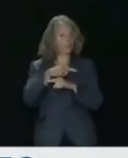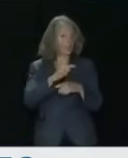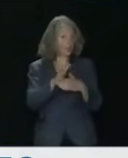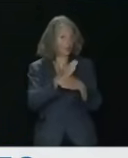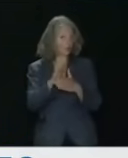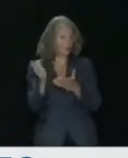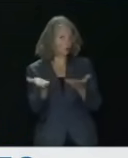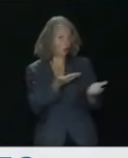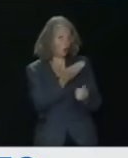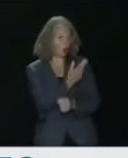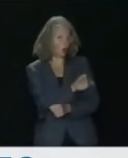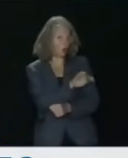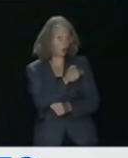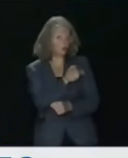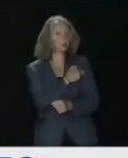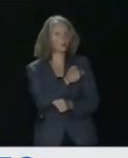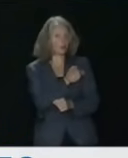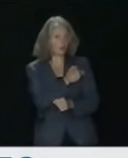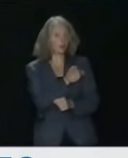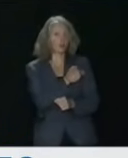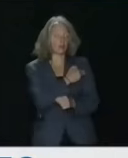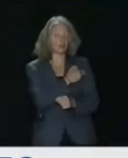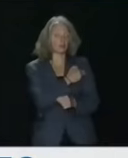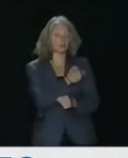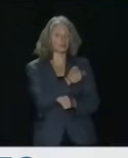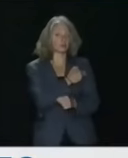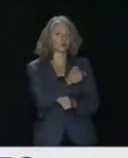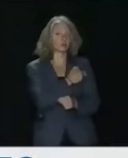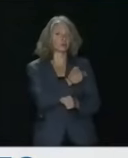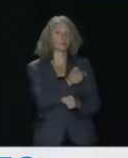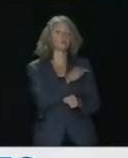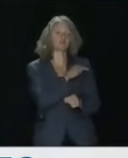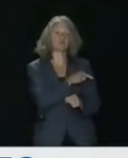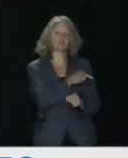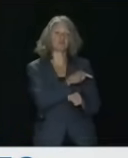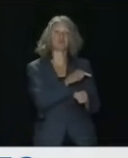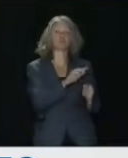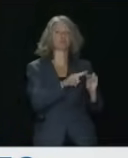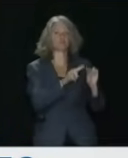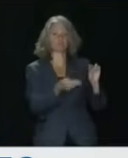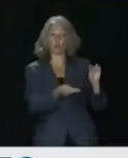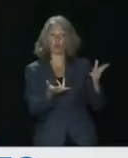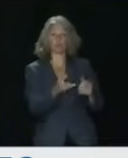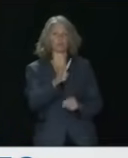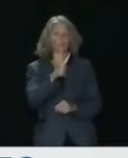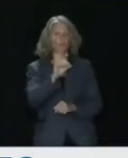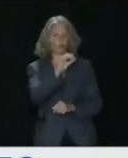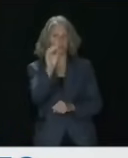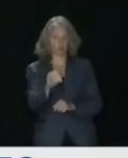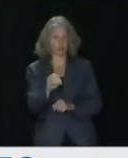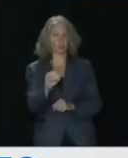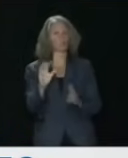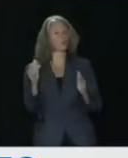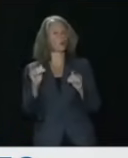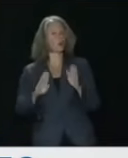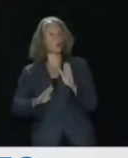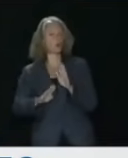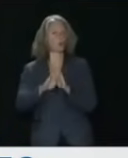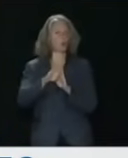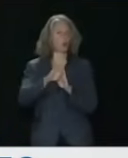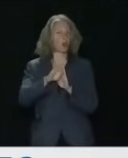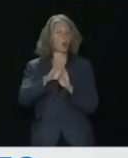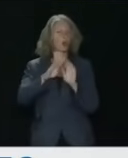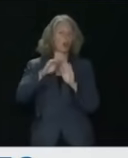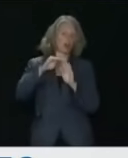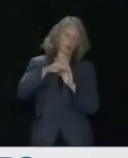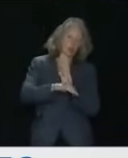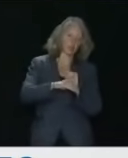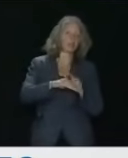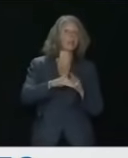FROM SICKNESS IS ALSO DROPPING.